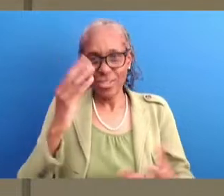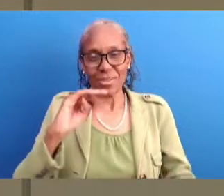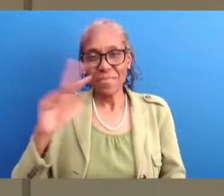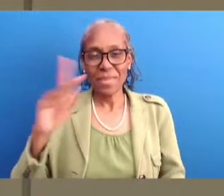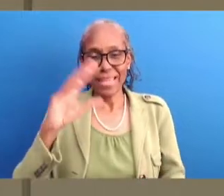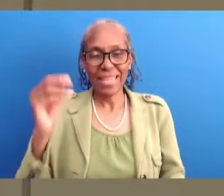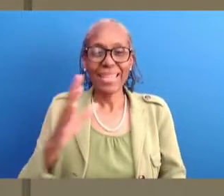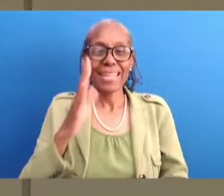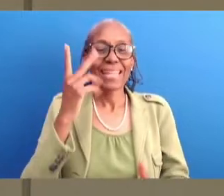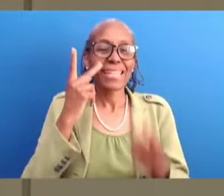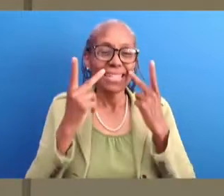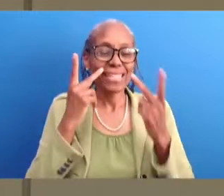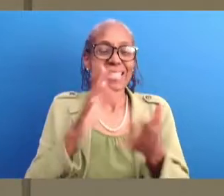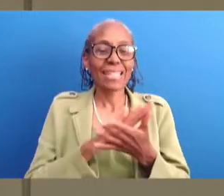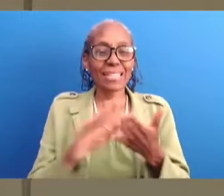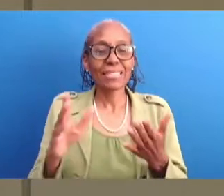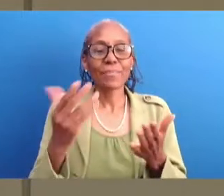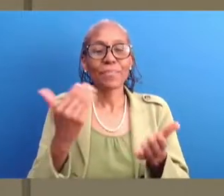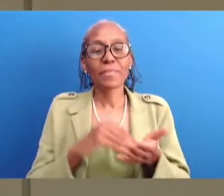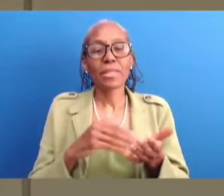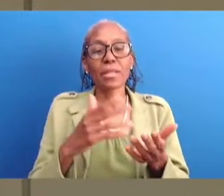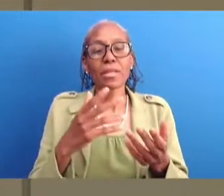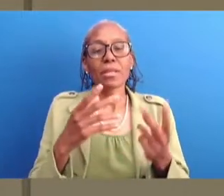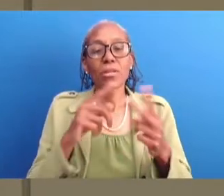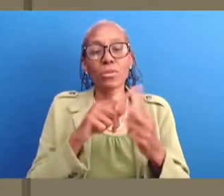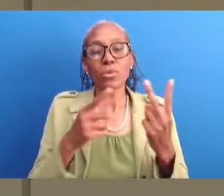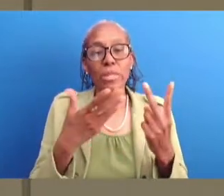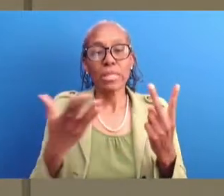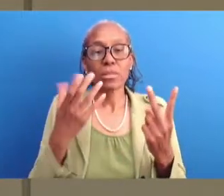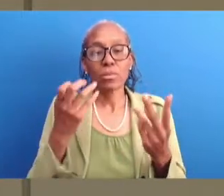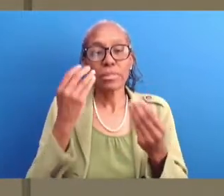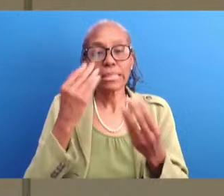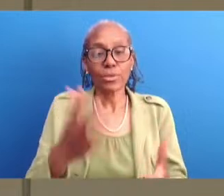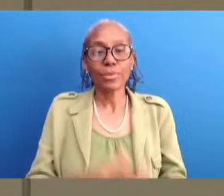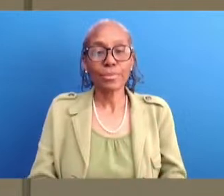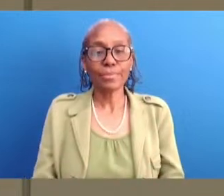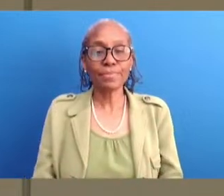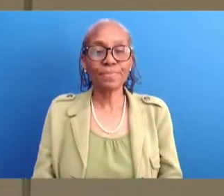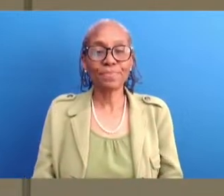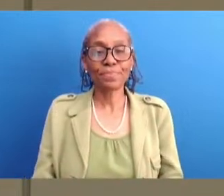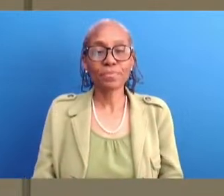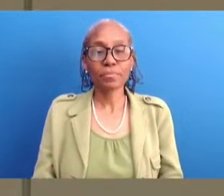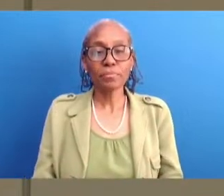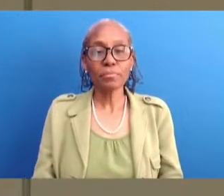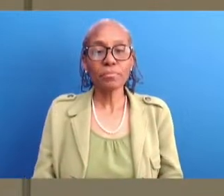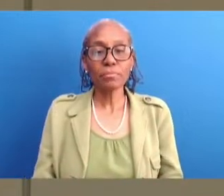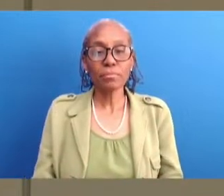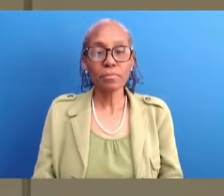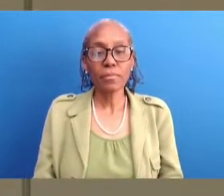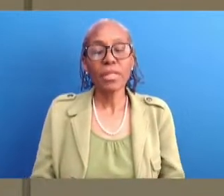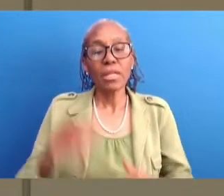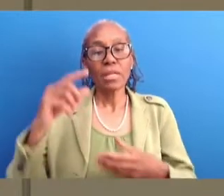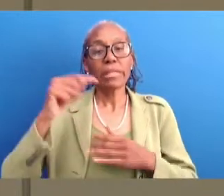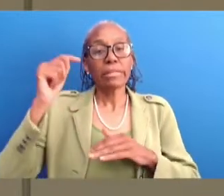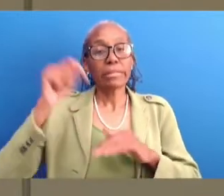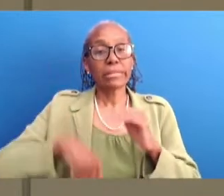WHO LOOKS VERY FAMILIAR TO US HERE IN MECKLENBURG COUNTY. NICE TO SEE YOU AGAIN.